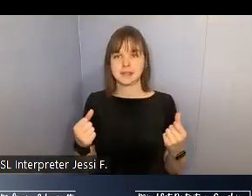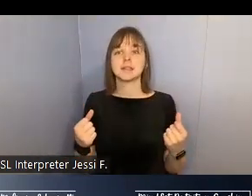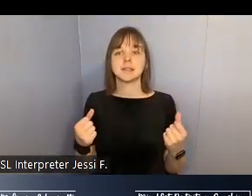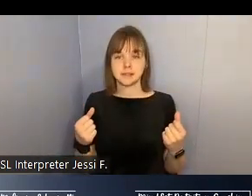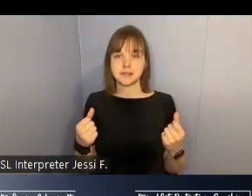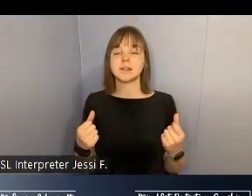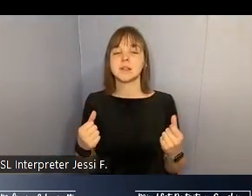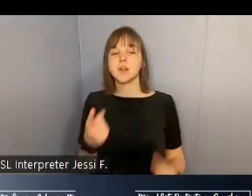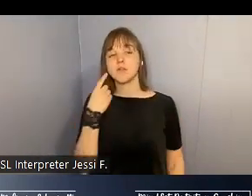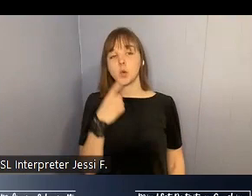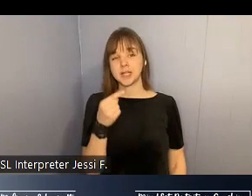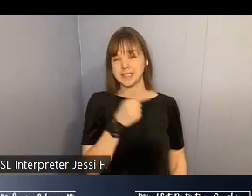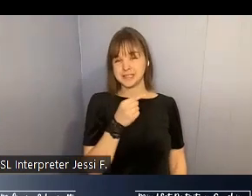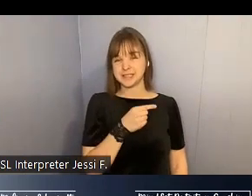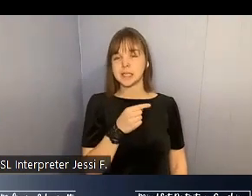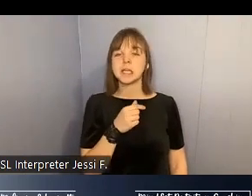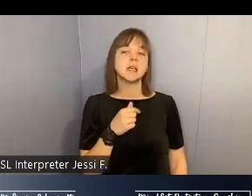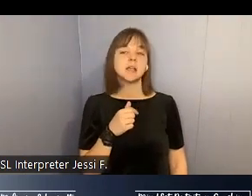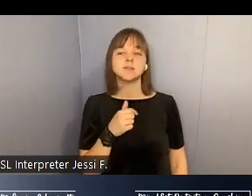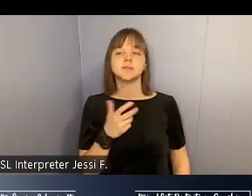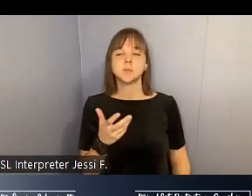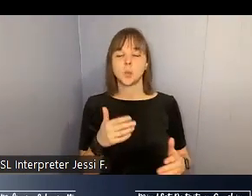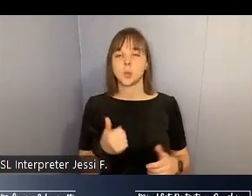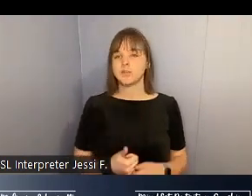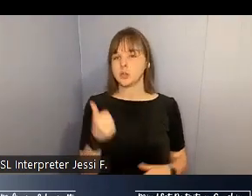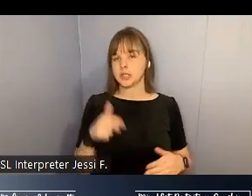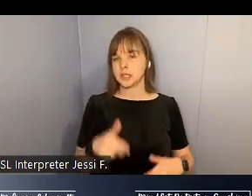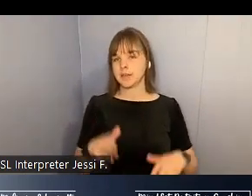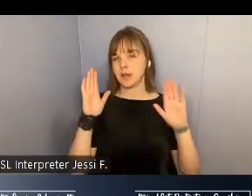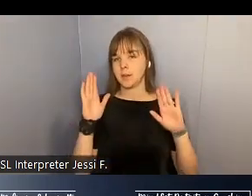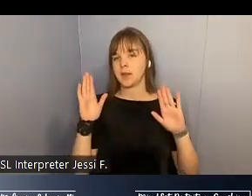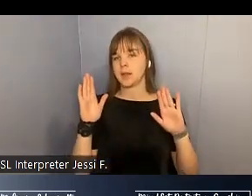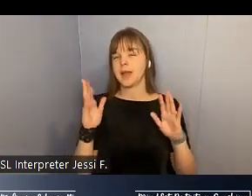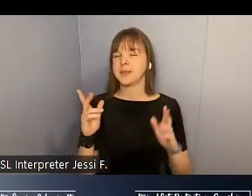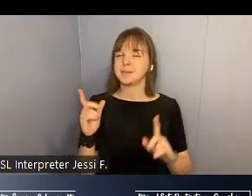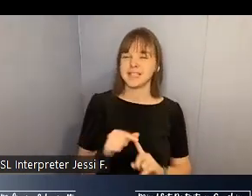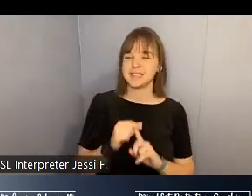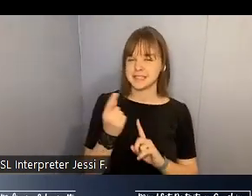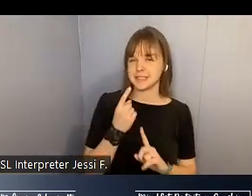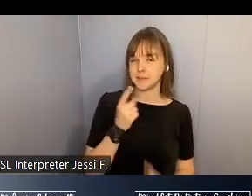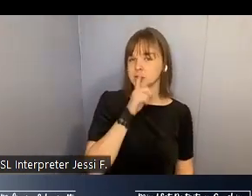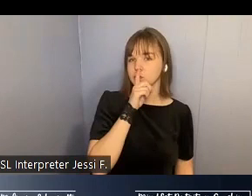are really extreme and really frequent-- I know people who have two, three, four glasses of wine